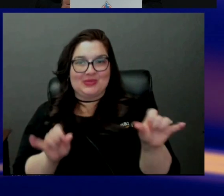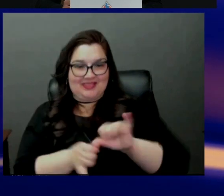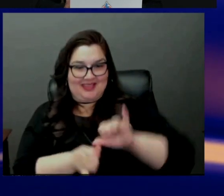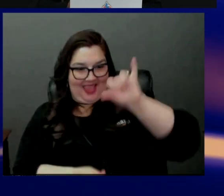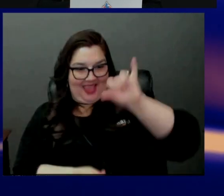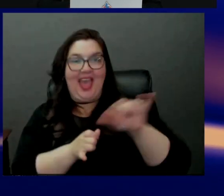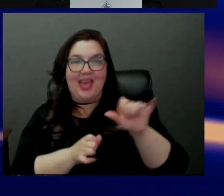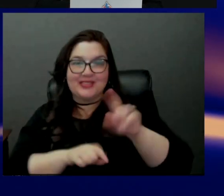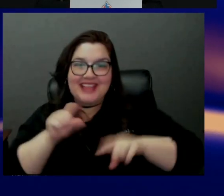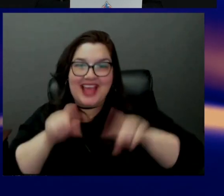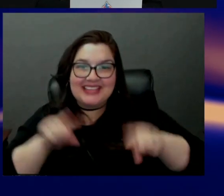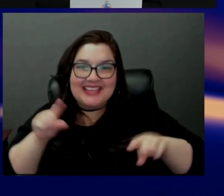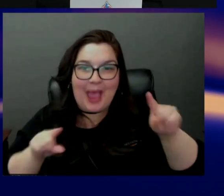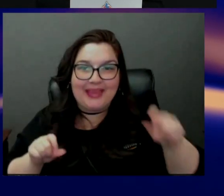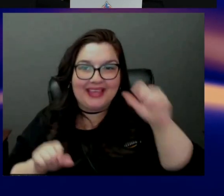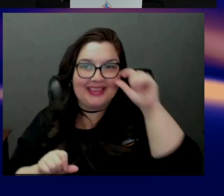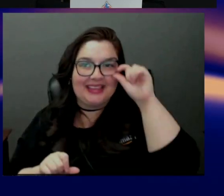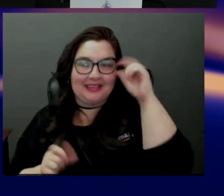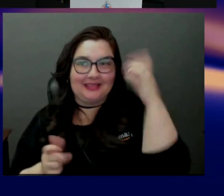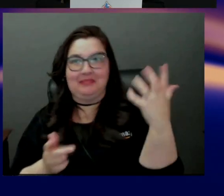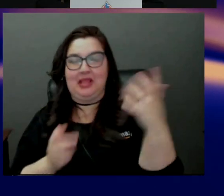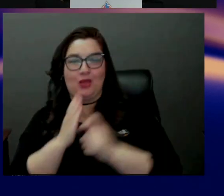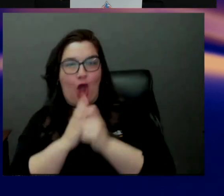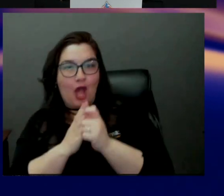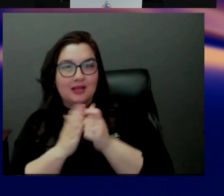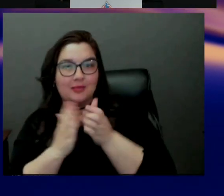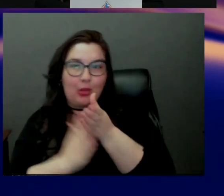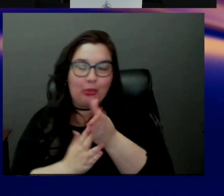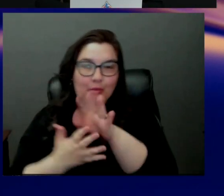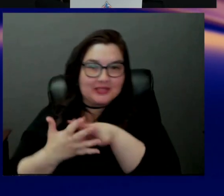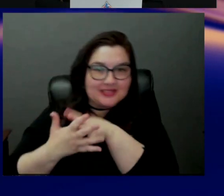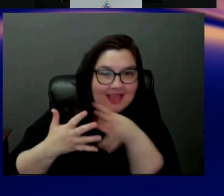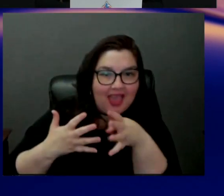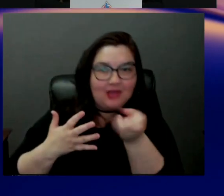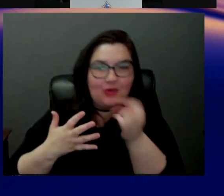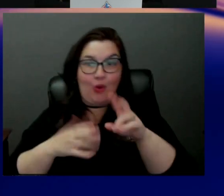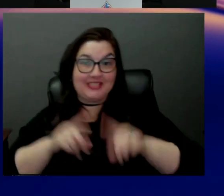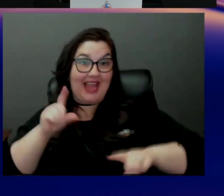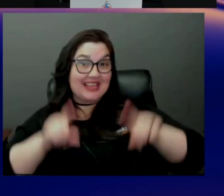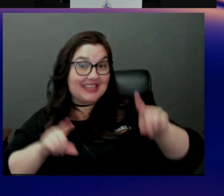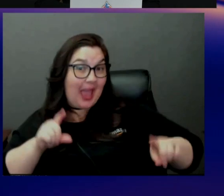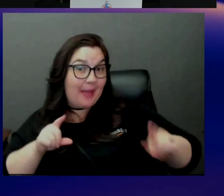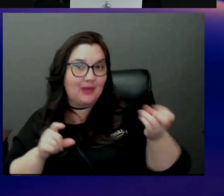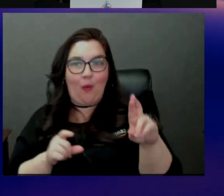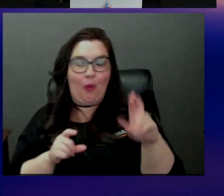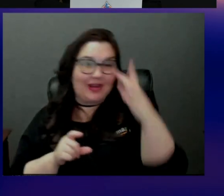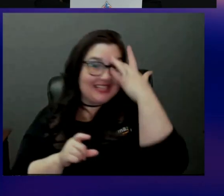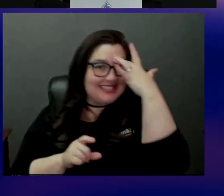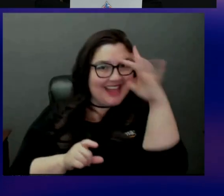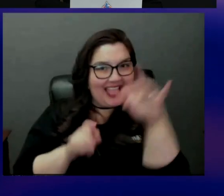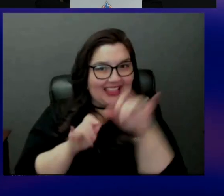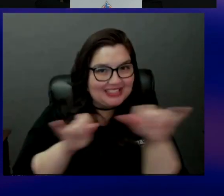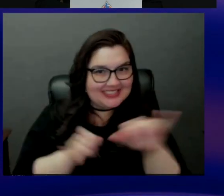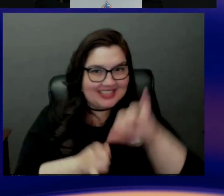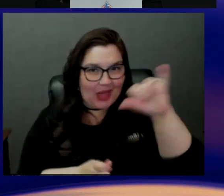You can either scale automatically through a schedule or dynamically has some intelligence scaling using machine learning technologies as well.